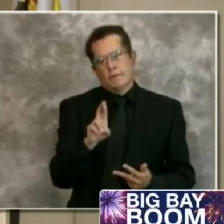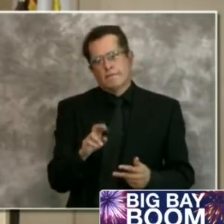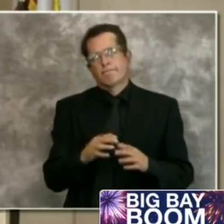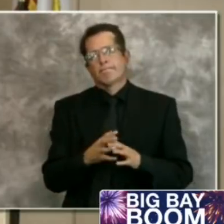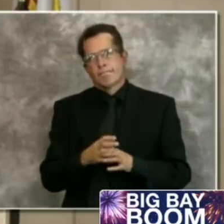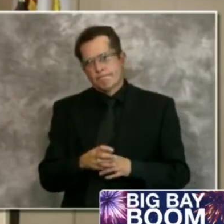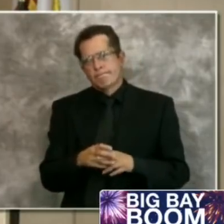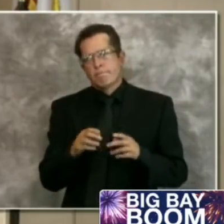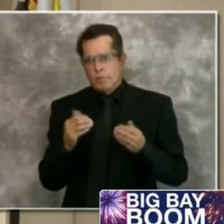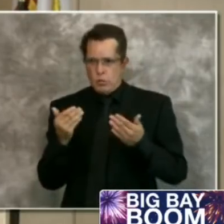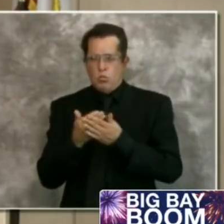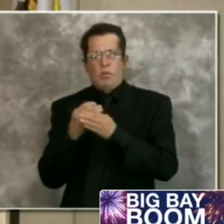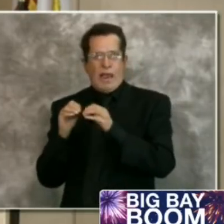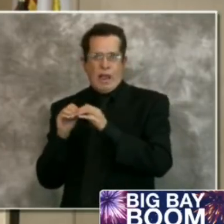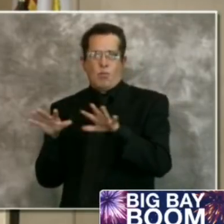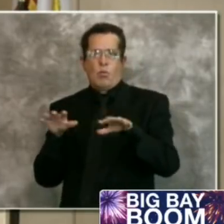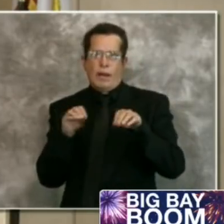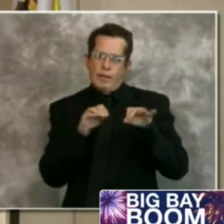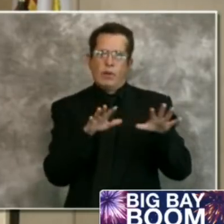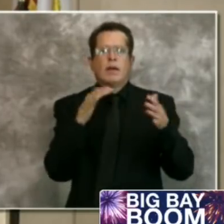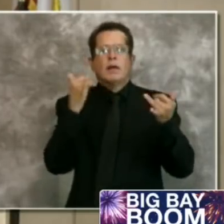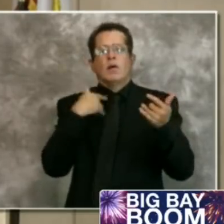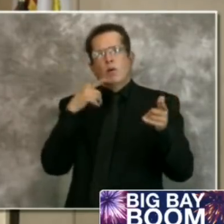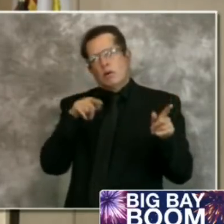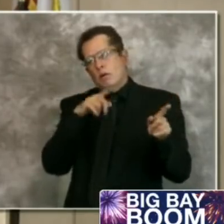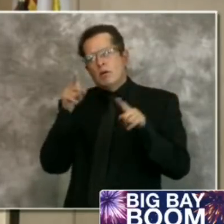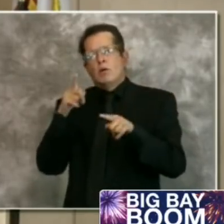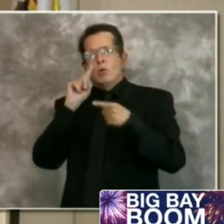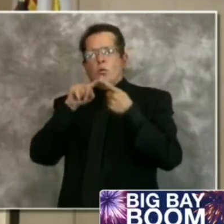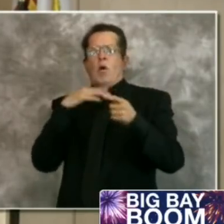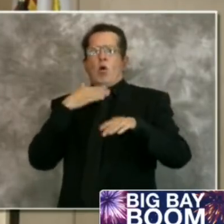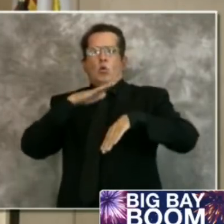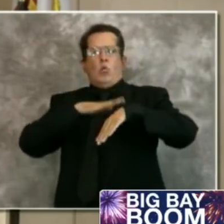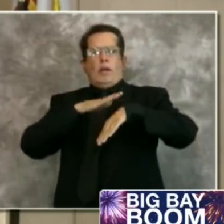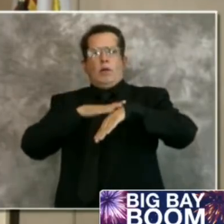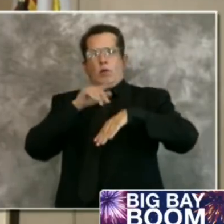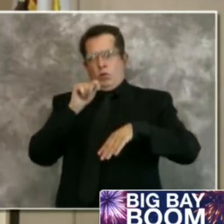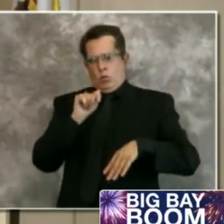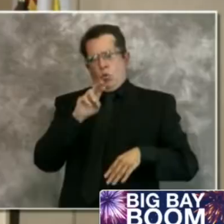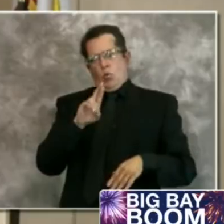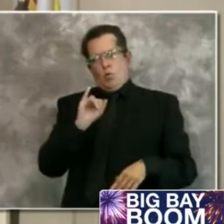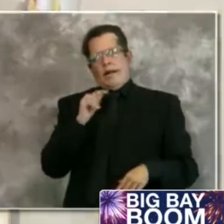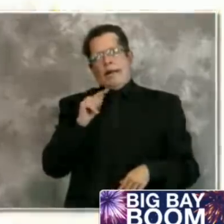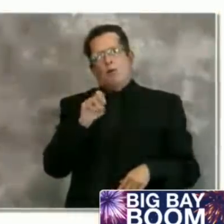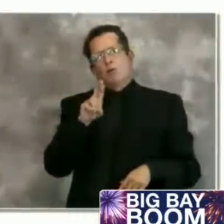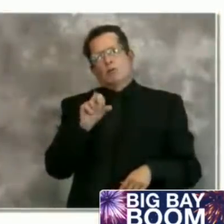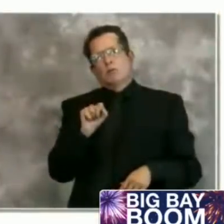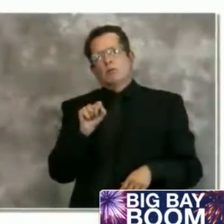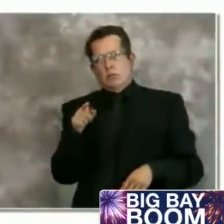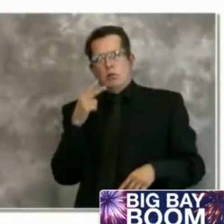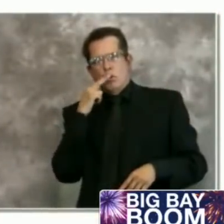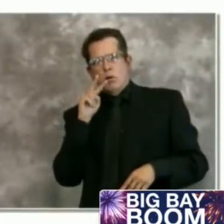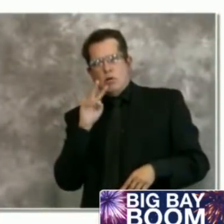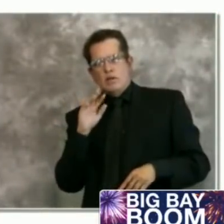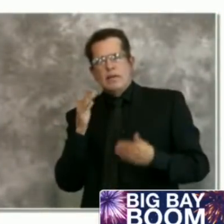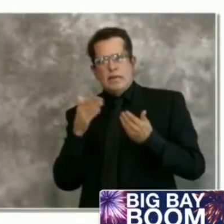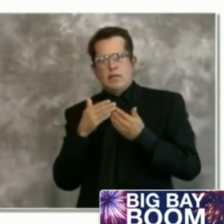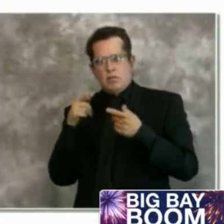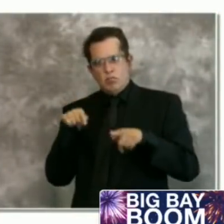WILL REPORTED SINCE YESTERDAY. AND THESE SPECIFICALLY WHEN RESTAURANTS AND BARS. NOW I